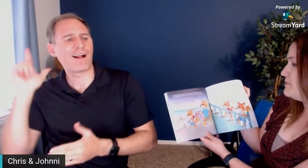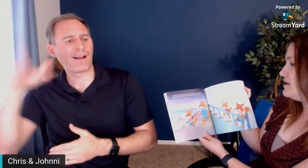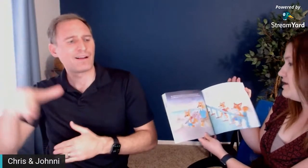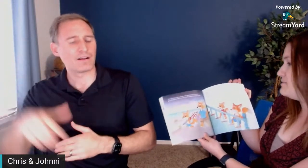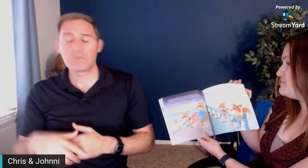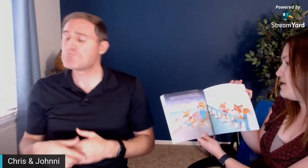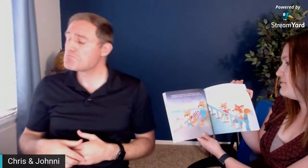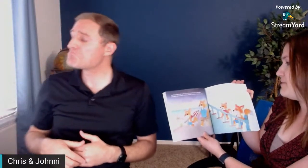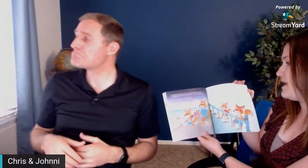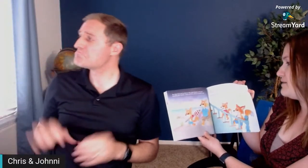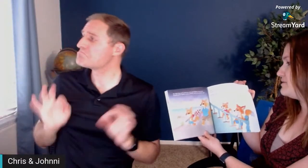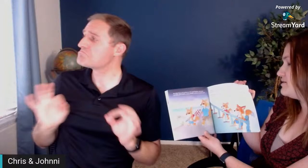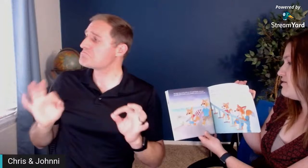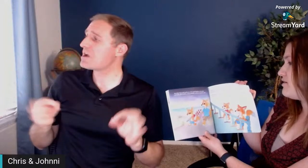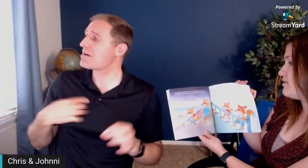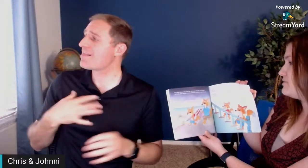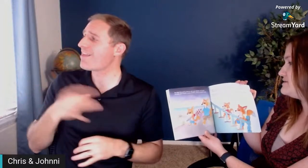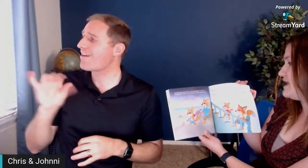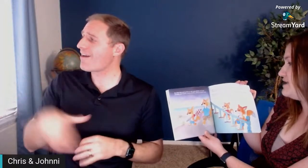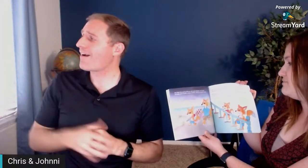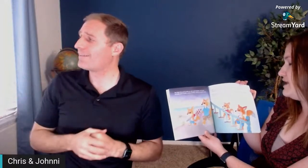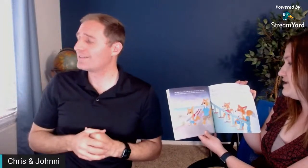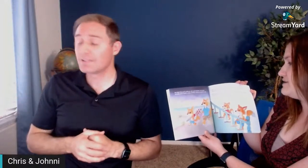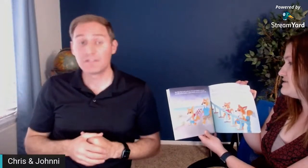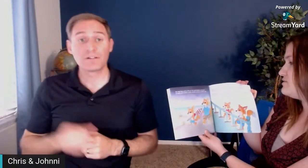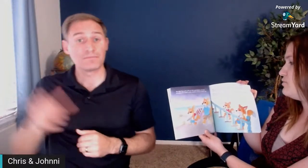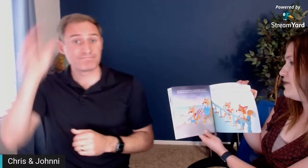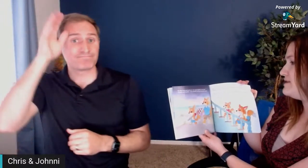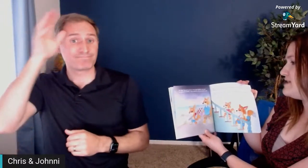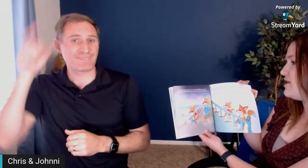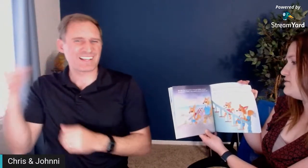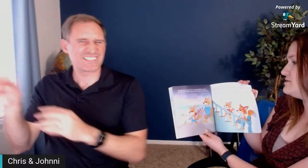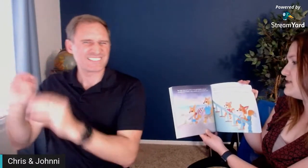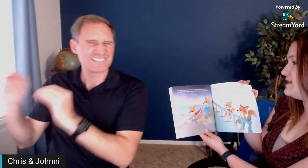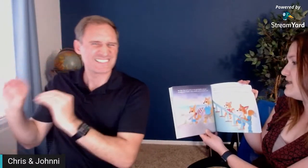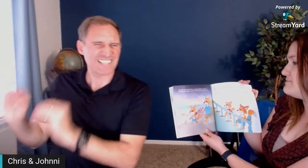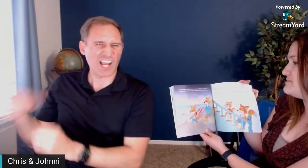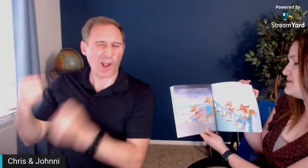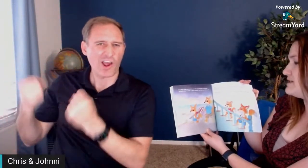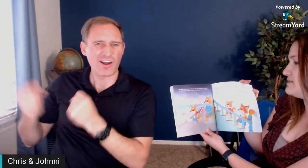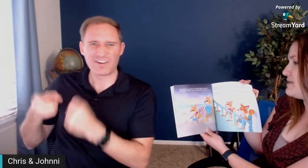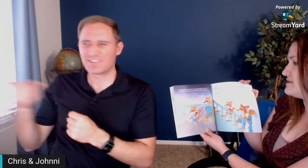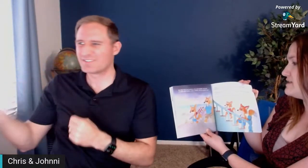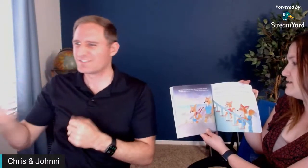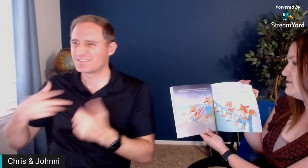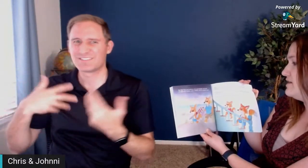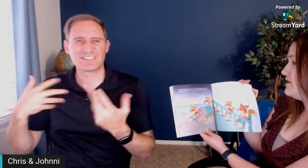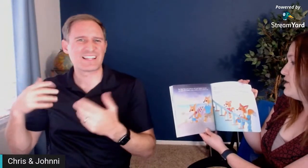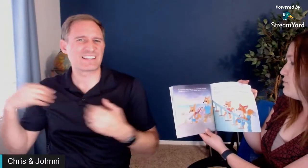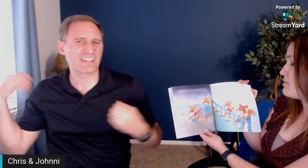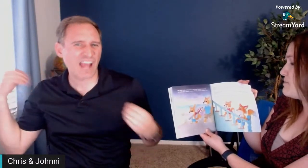ben helps papa pack up the car with sandy blankets wet towels and an empty picnic basket a warm